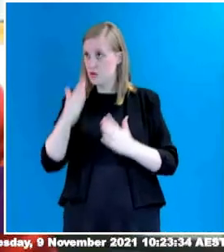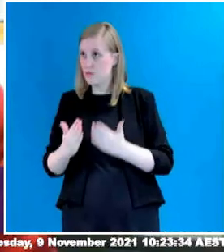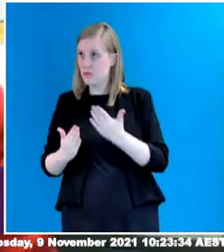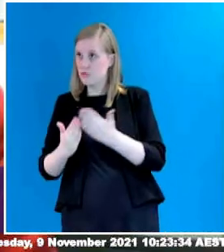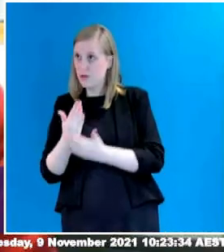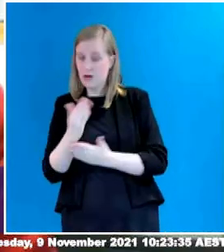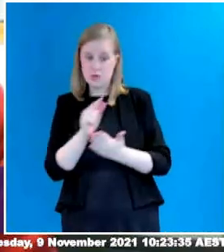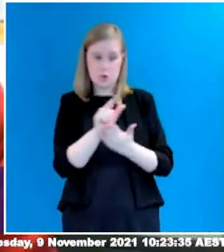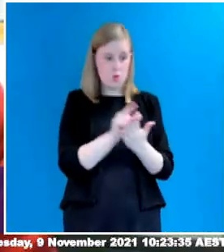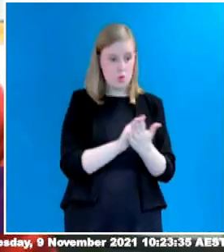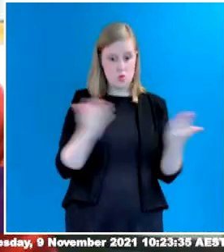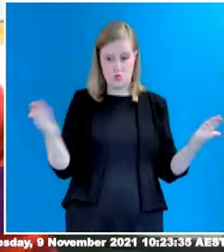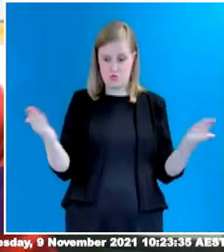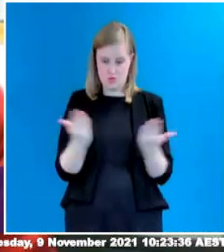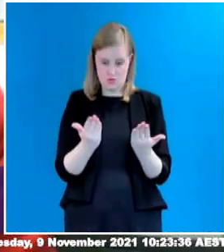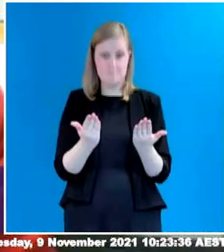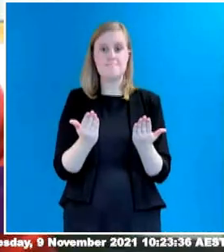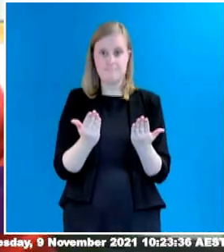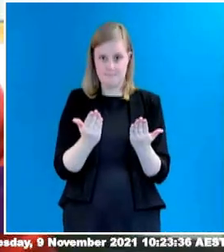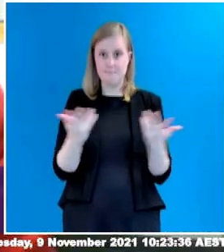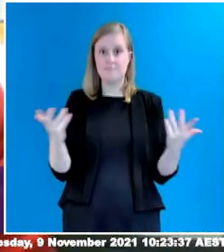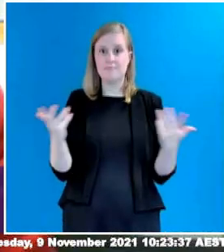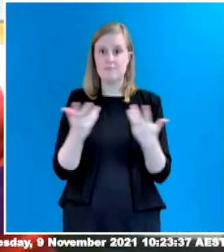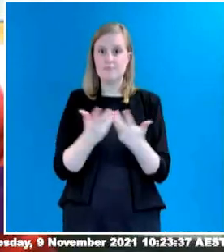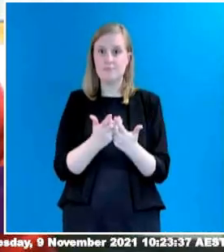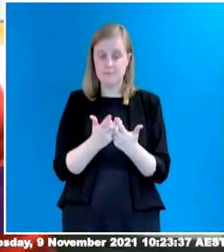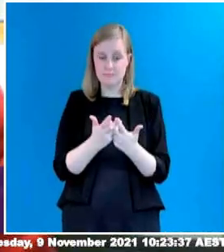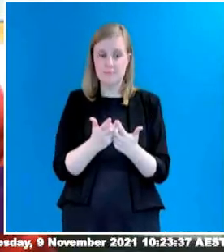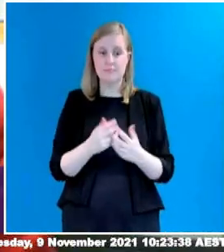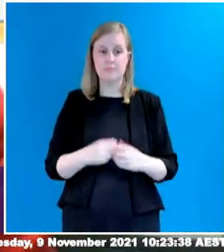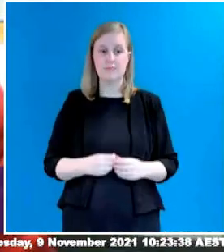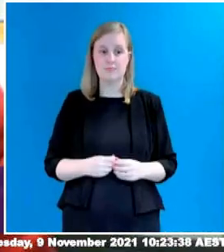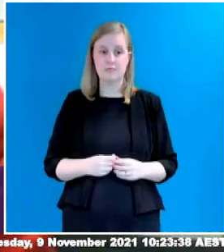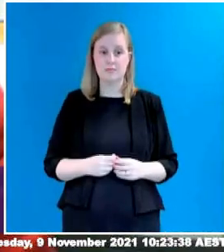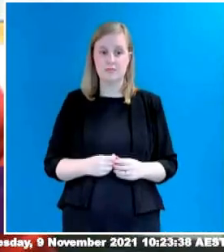There wasn't a direct right of action until 2009, so that did embed the